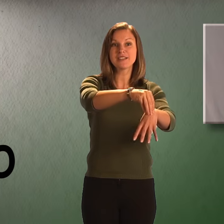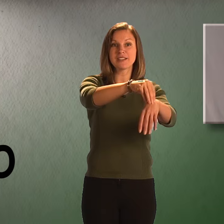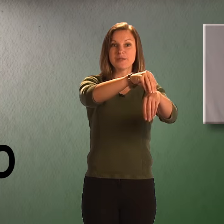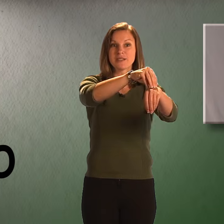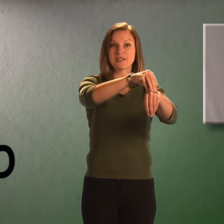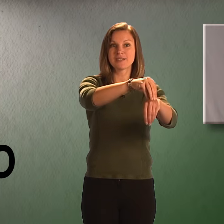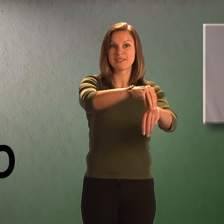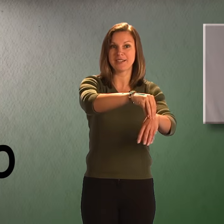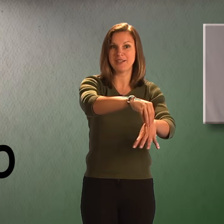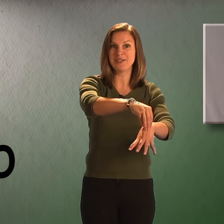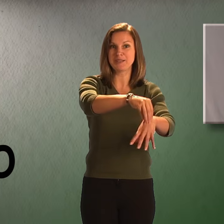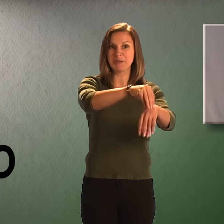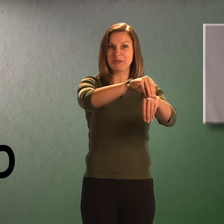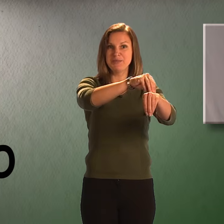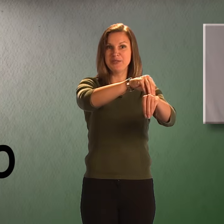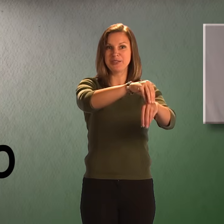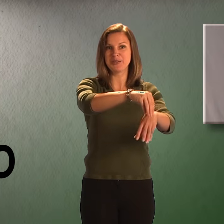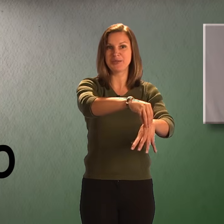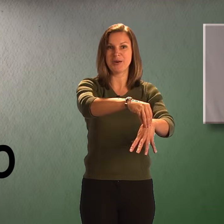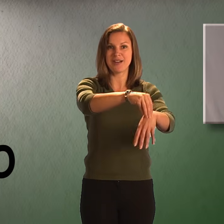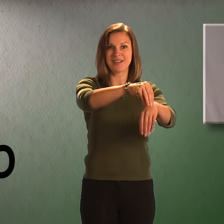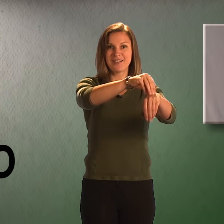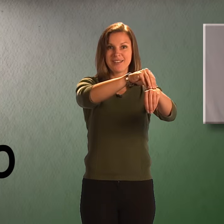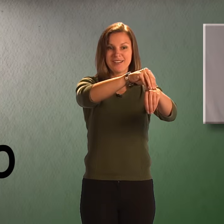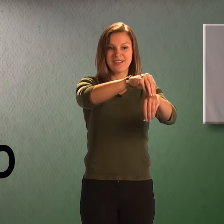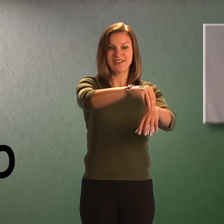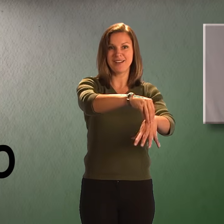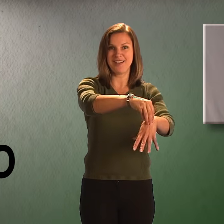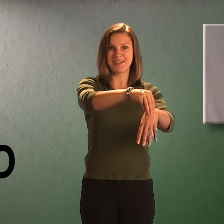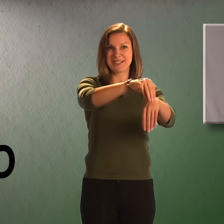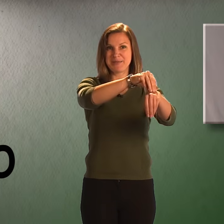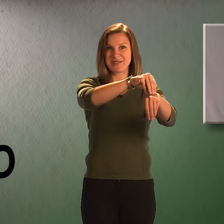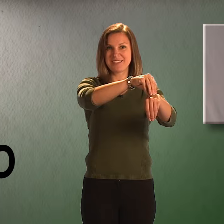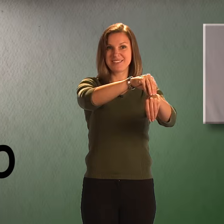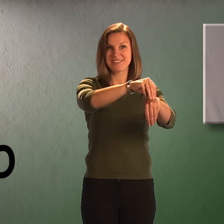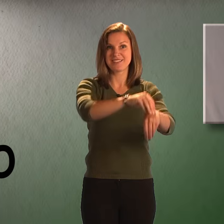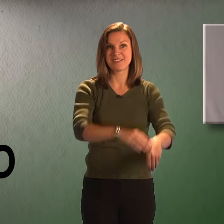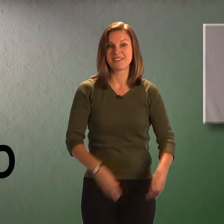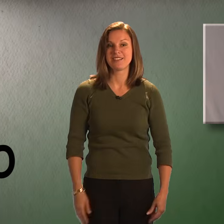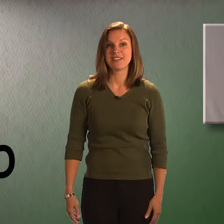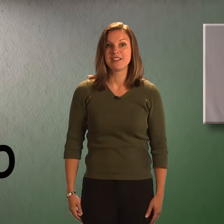like an octopus moving through the water. "Octopus"